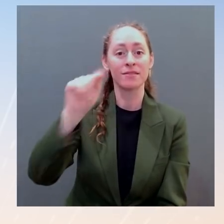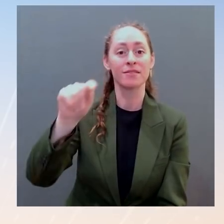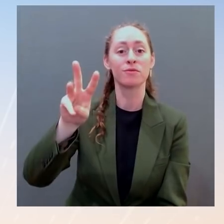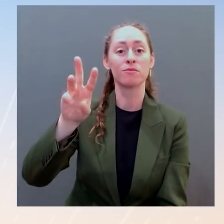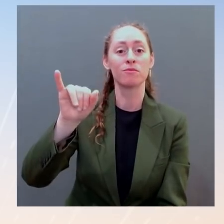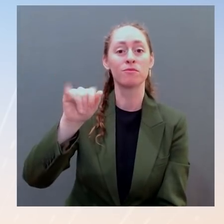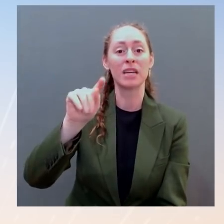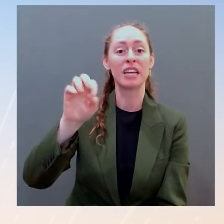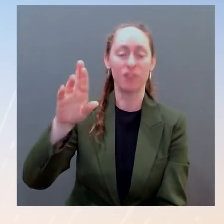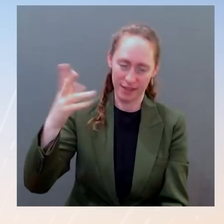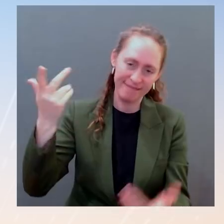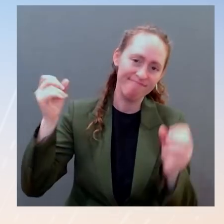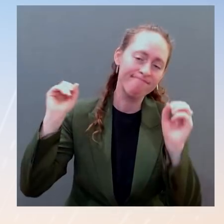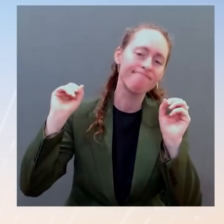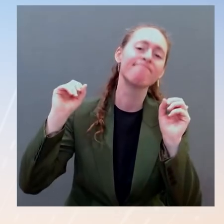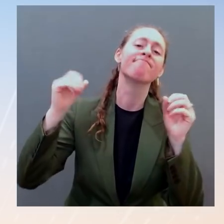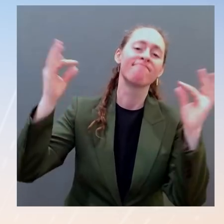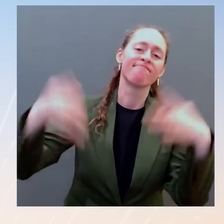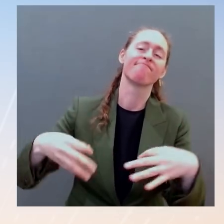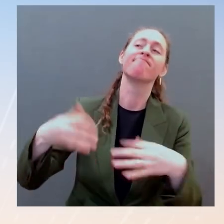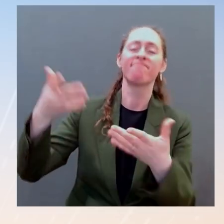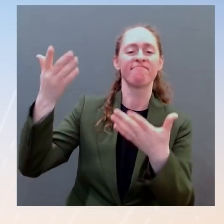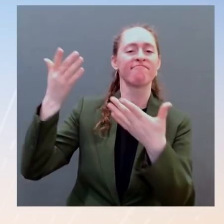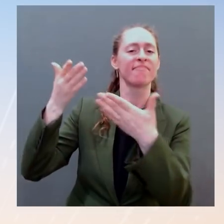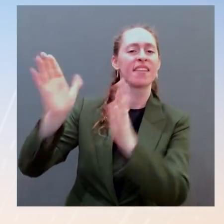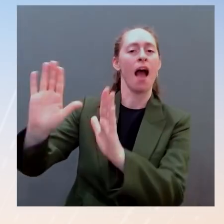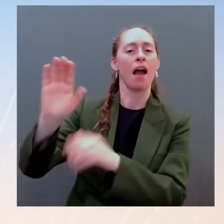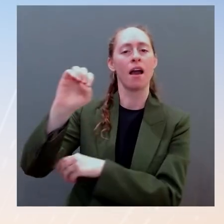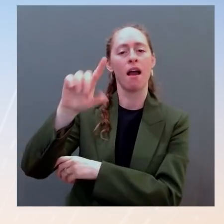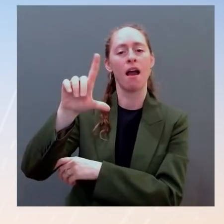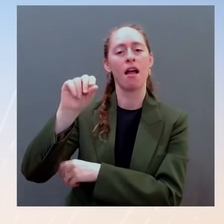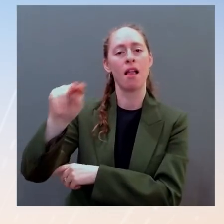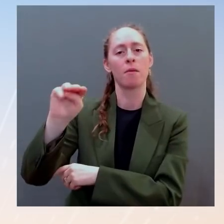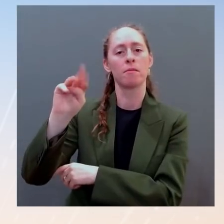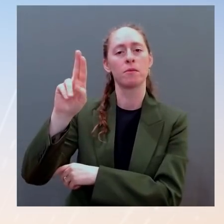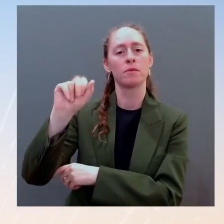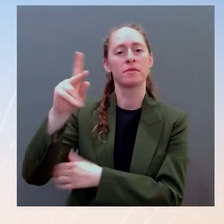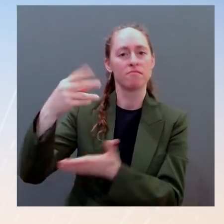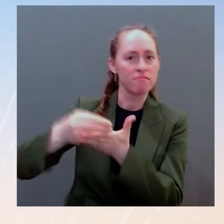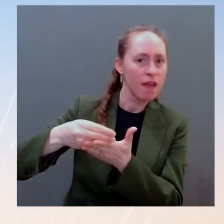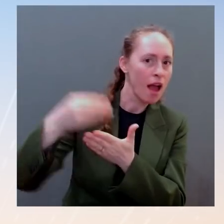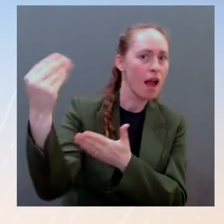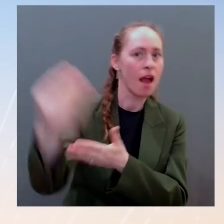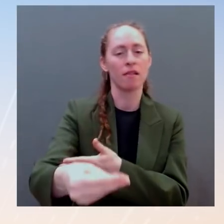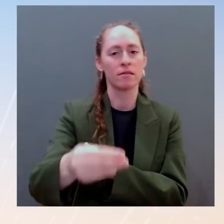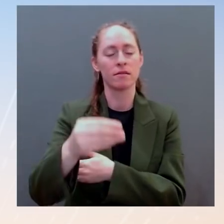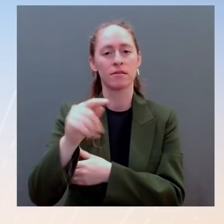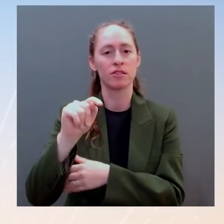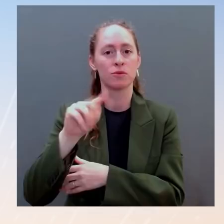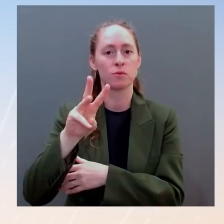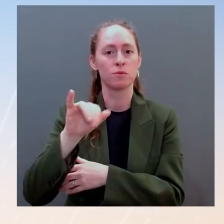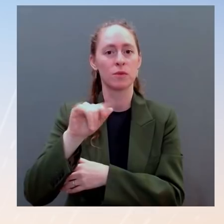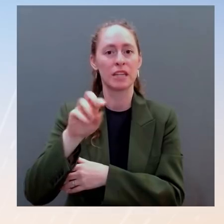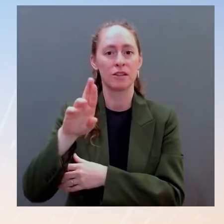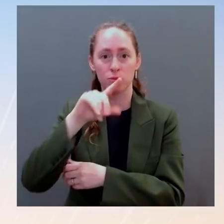And does the White House have any concern that this new agreement might have President Trump back on the platform? Ms. Psaki: Well, I'm not going to comment